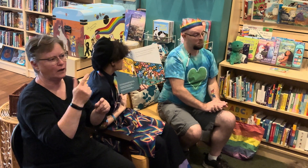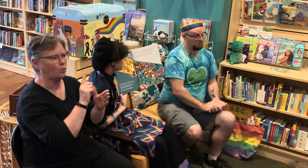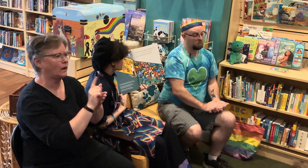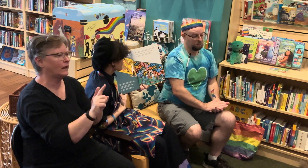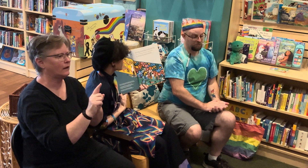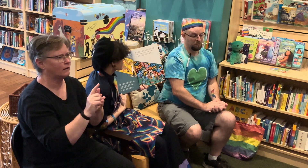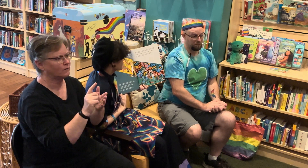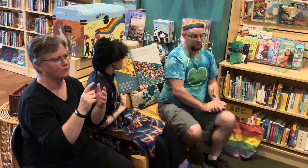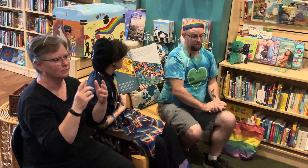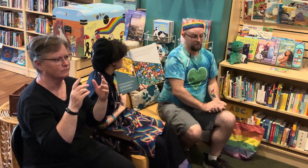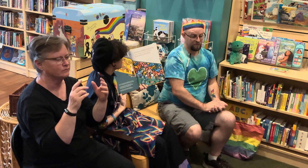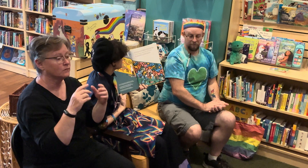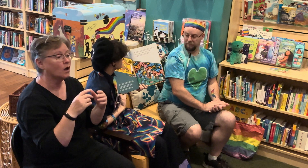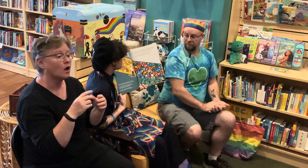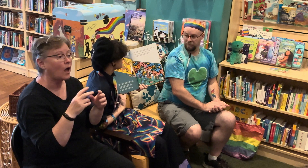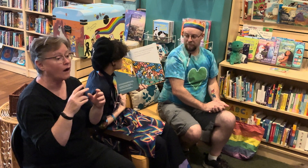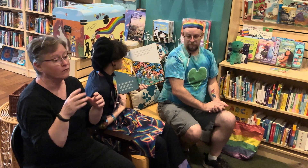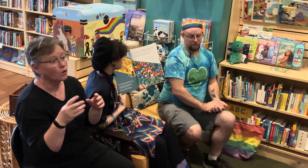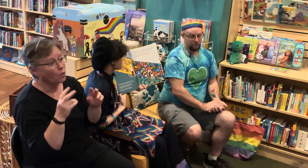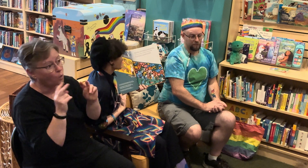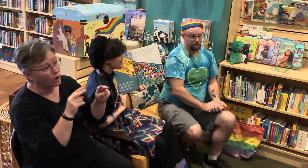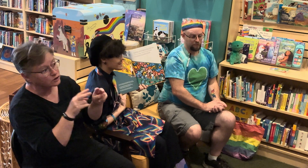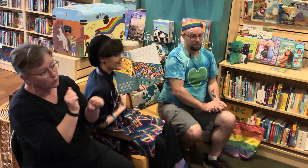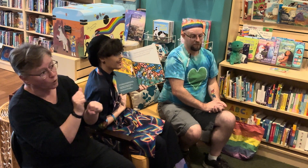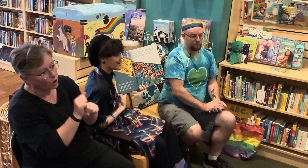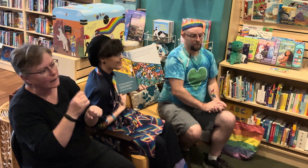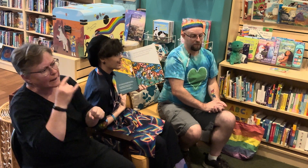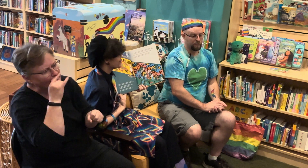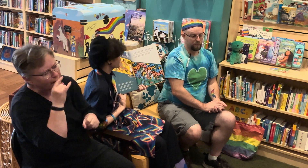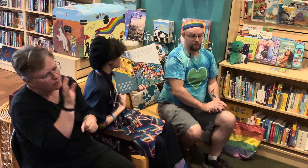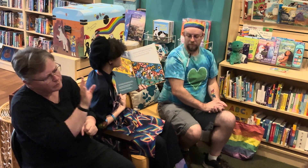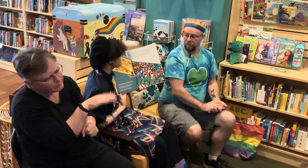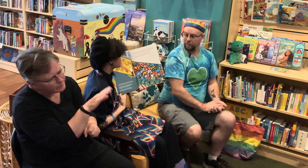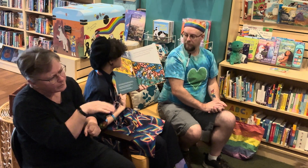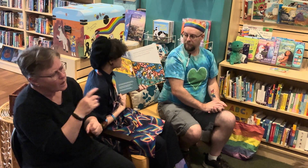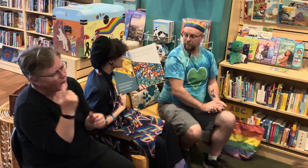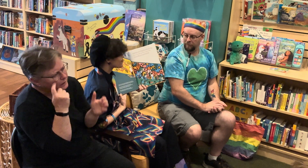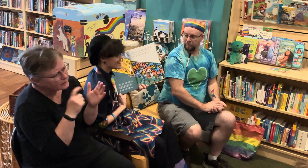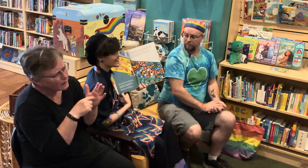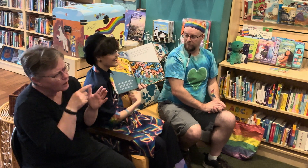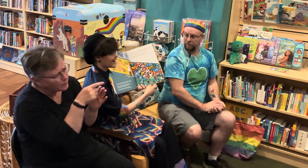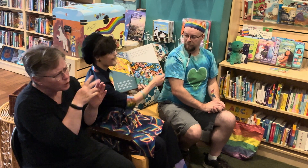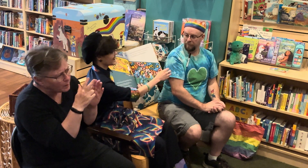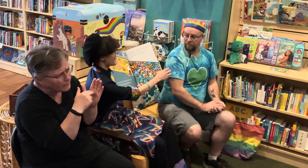Keith work, a kid came up to him and said: "I can tell by the way you paint that you really love